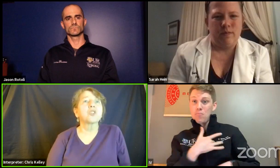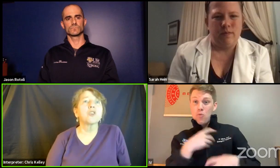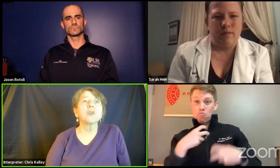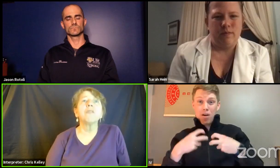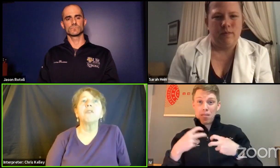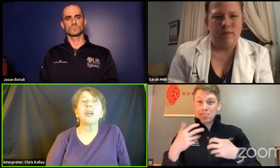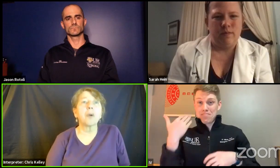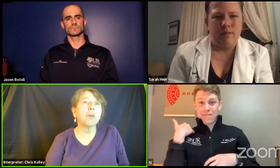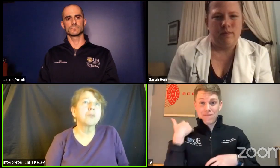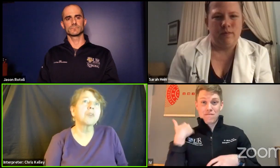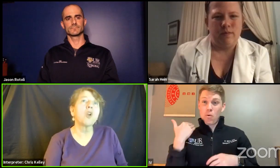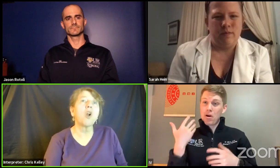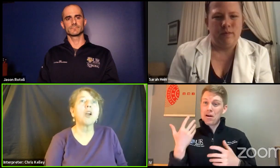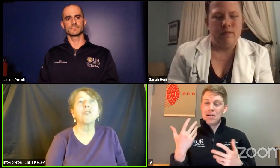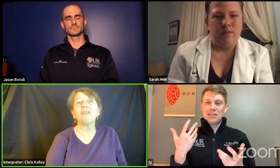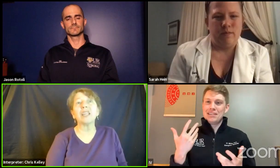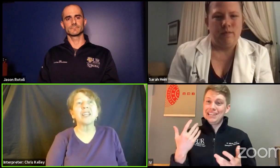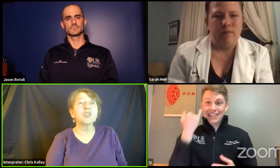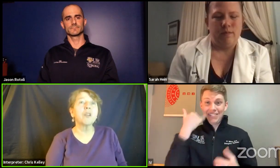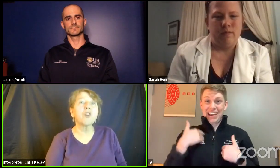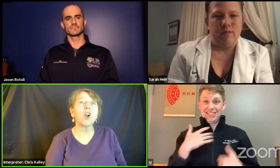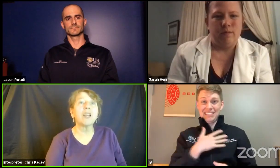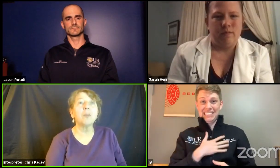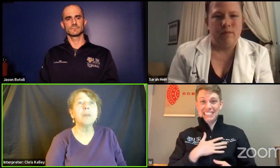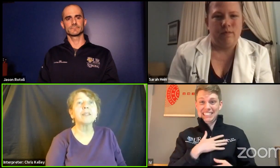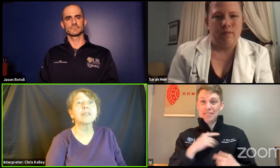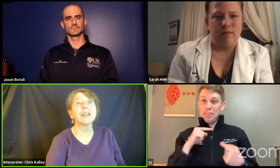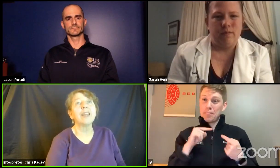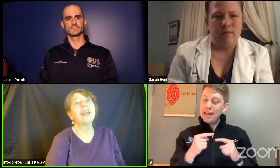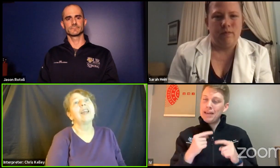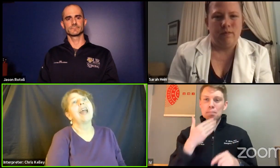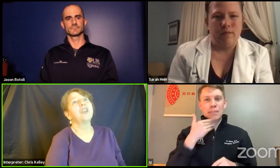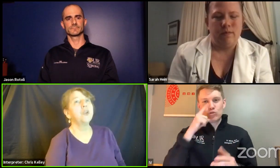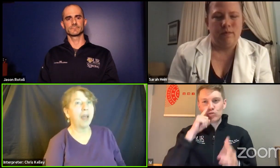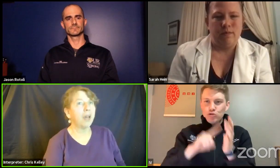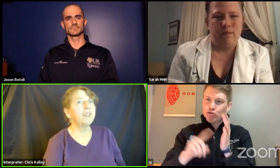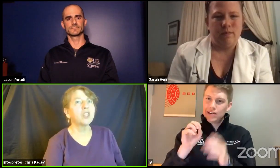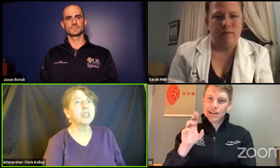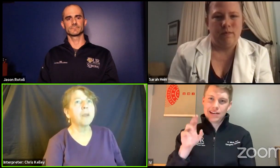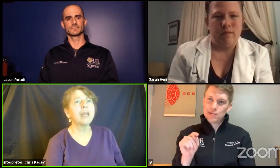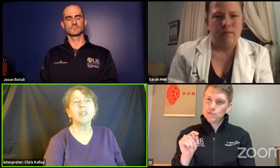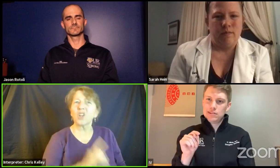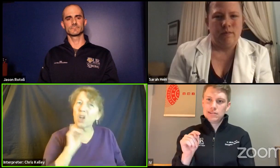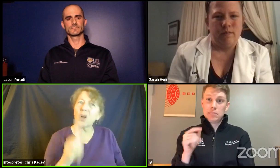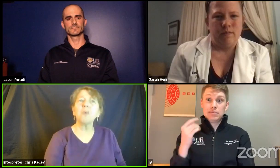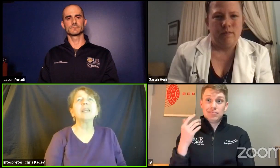shrink, then that means that you're not getting the blood flow.